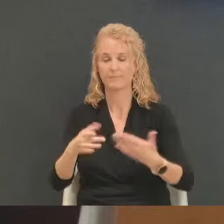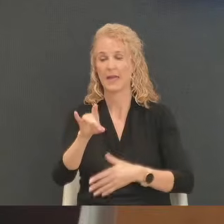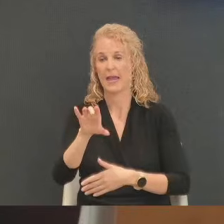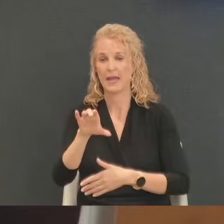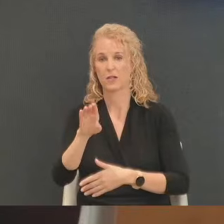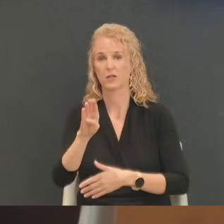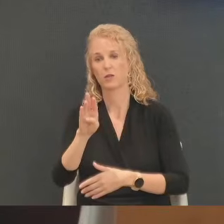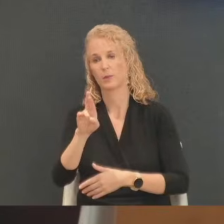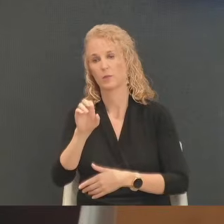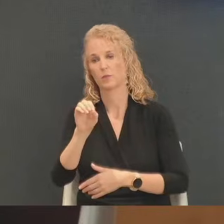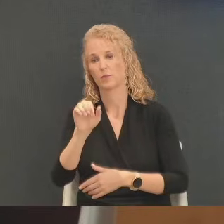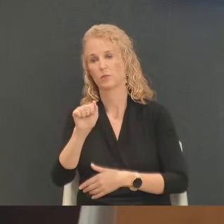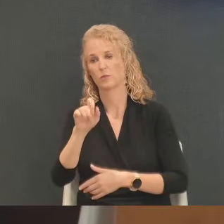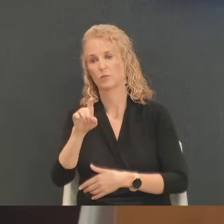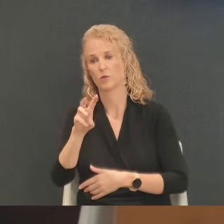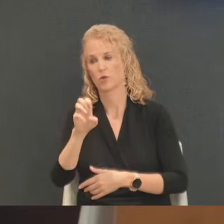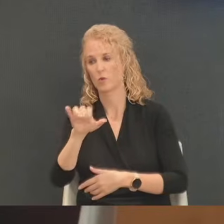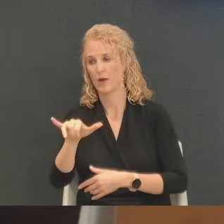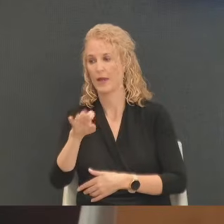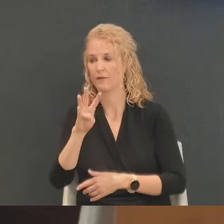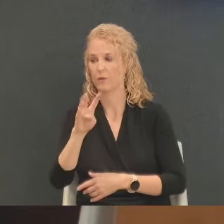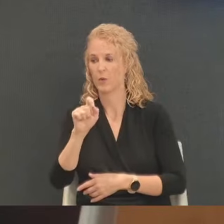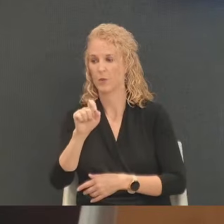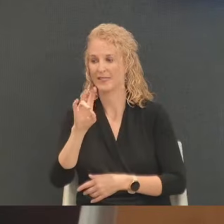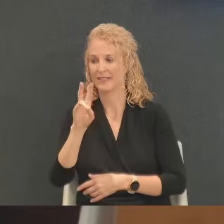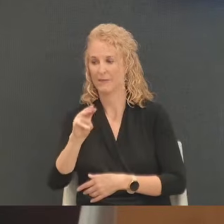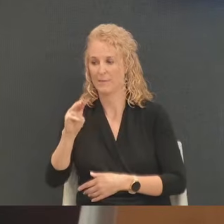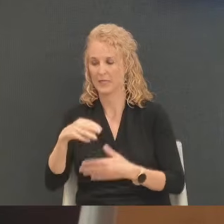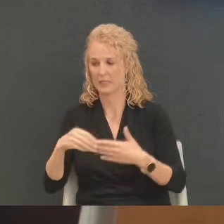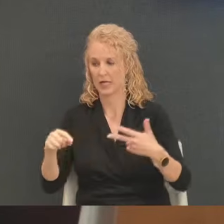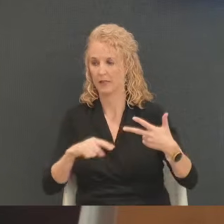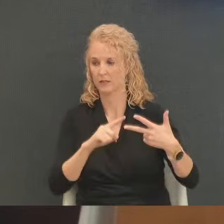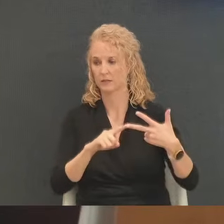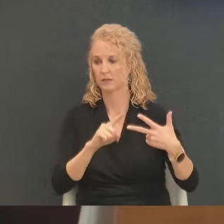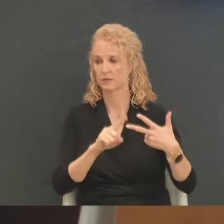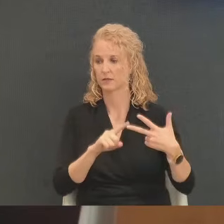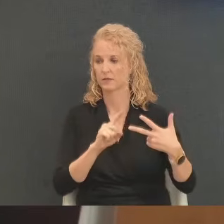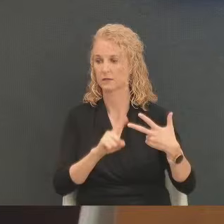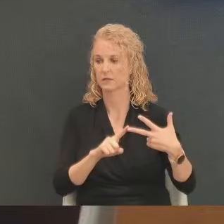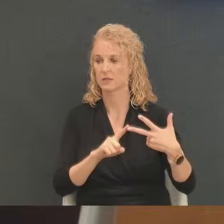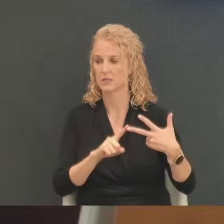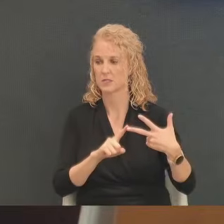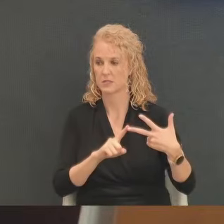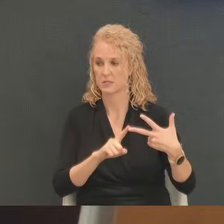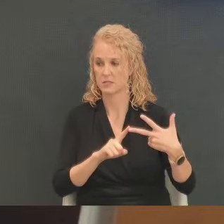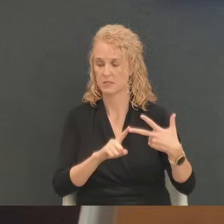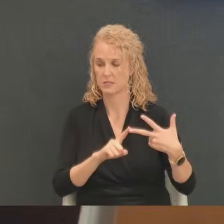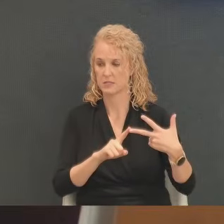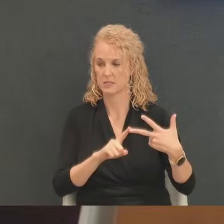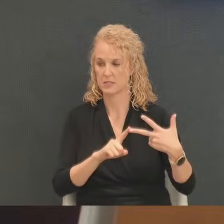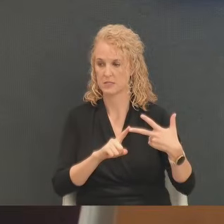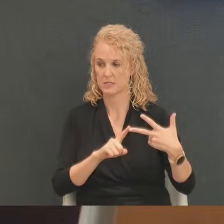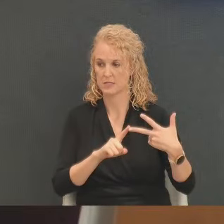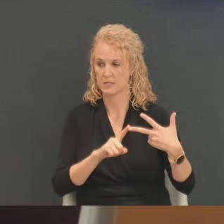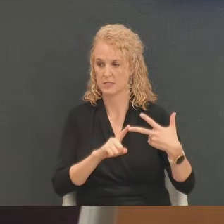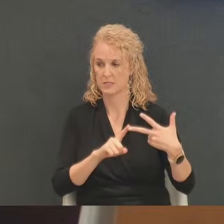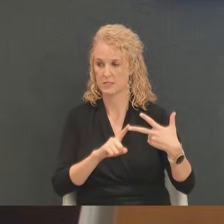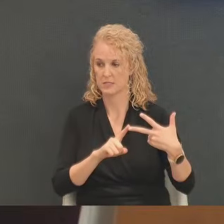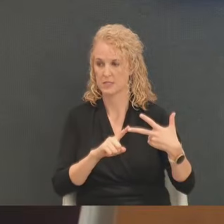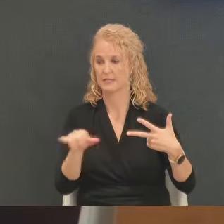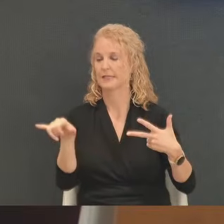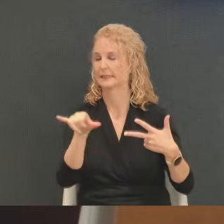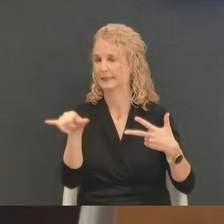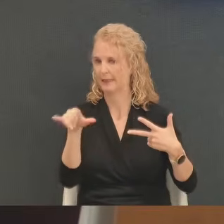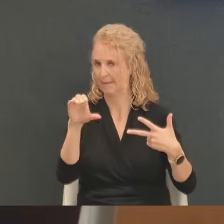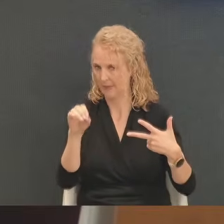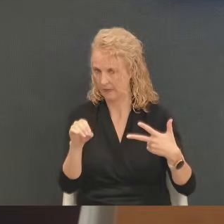$4.07 million. And bye. Number three is the award of an agreement to Triton Services for elevator